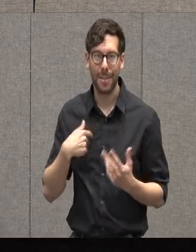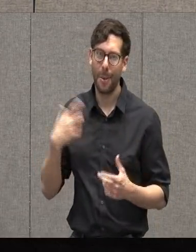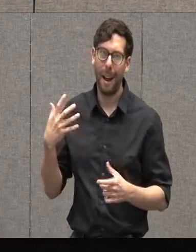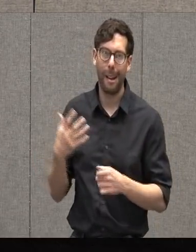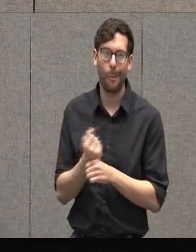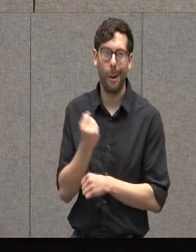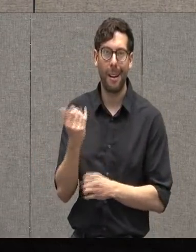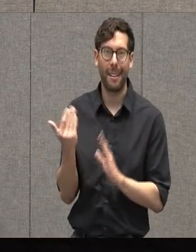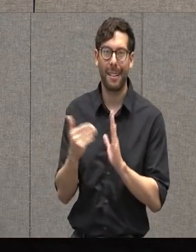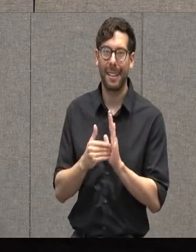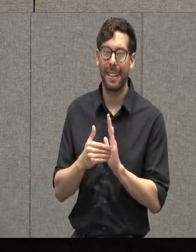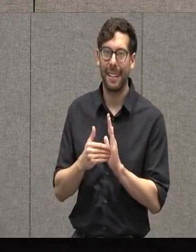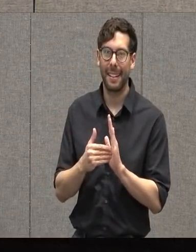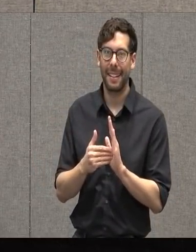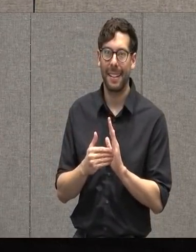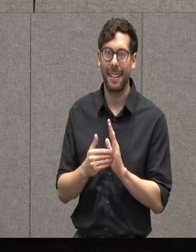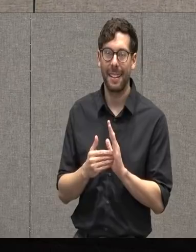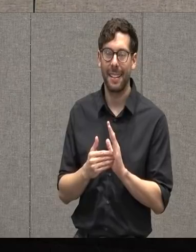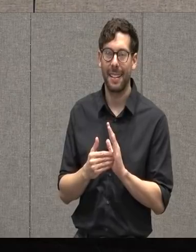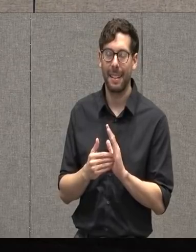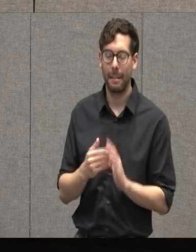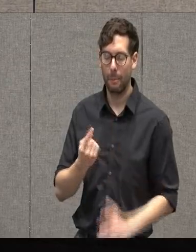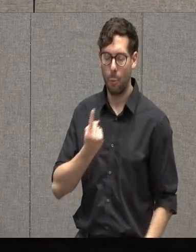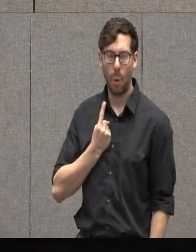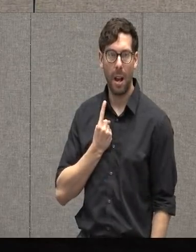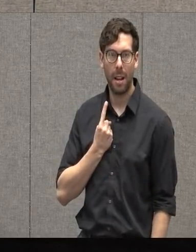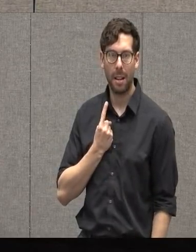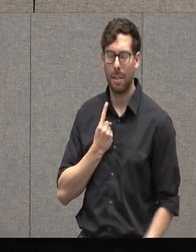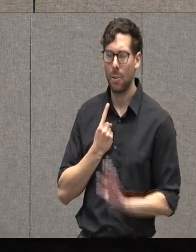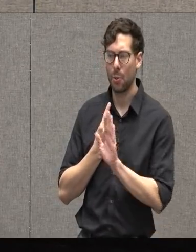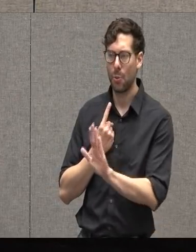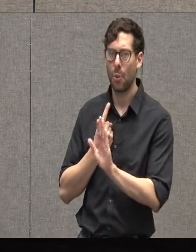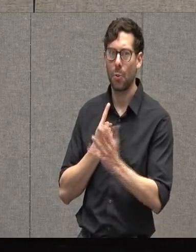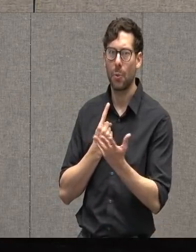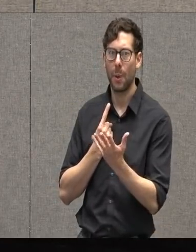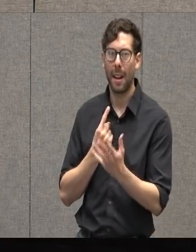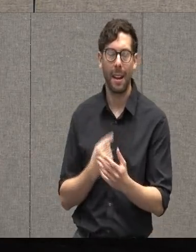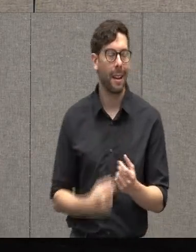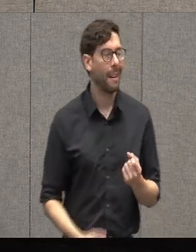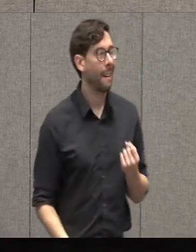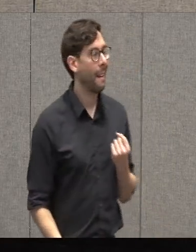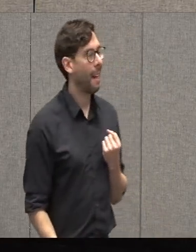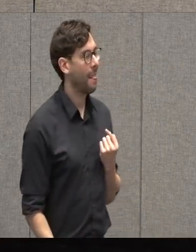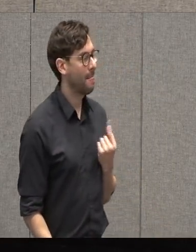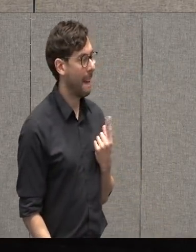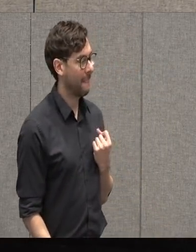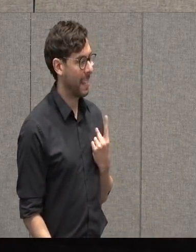I had one. What was your answer? 11, all right.